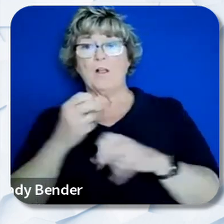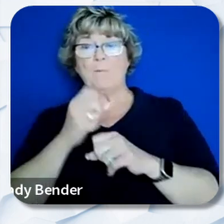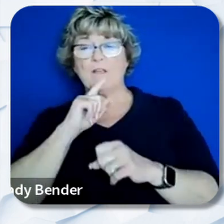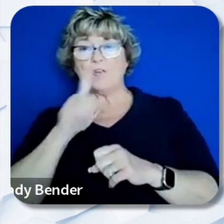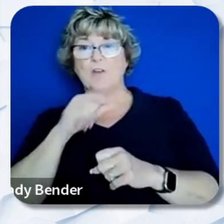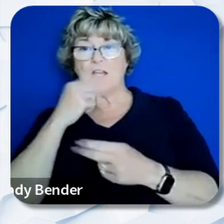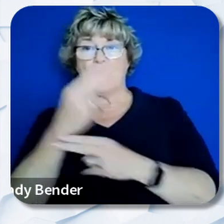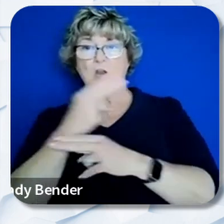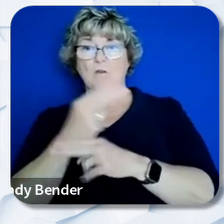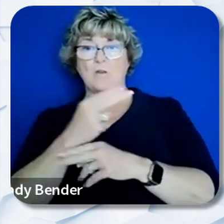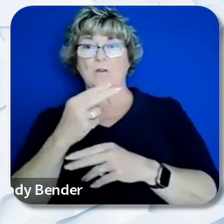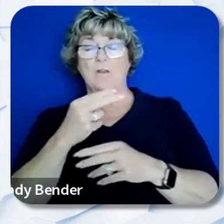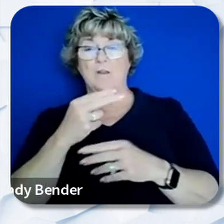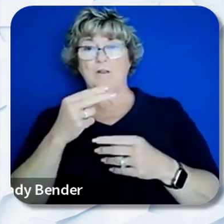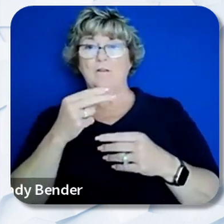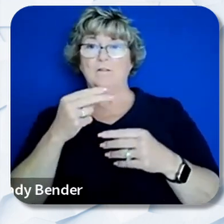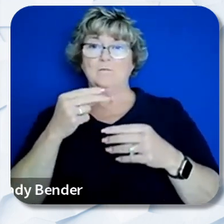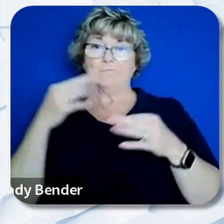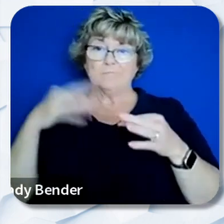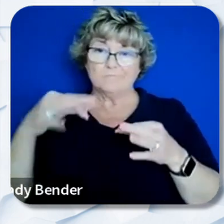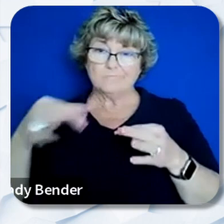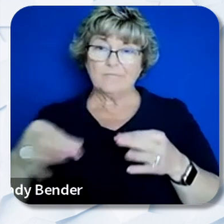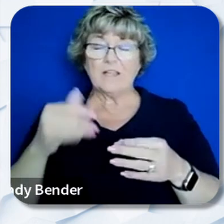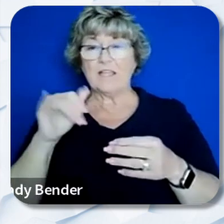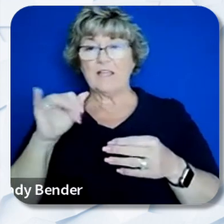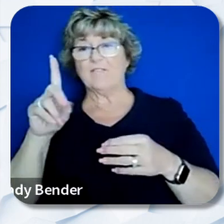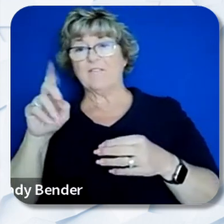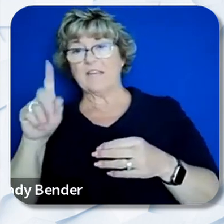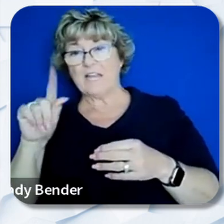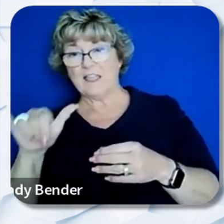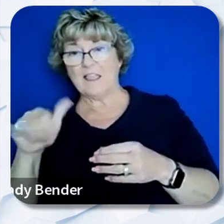used in perpetuity. For example, if there's a delay in the assessment because the student